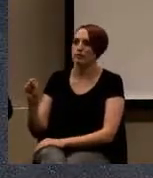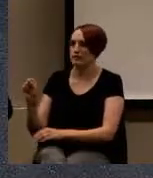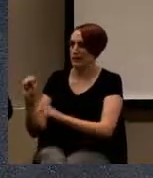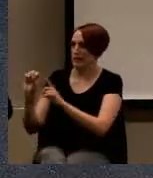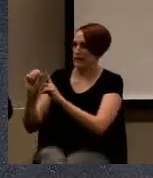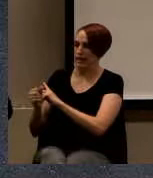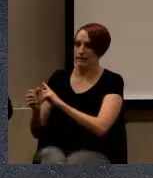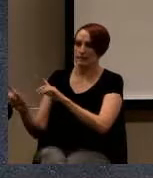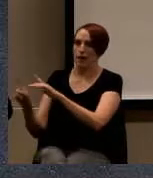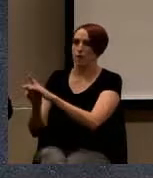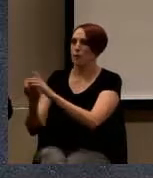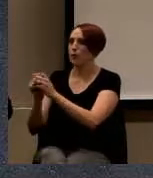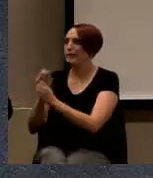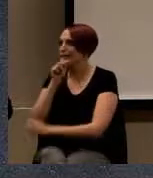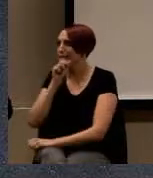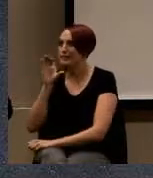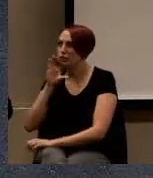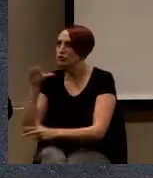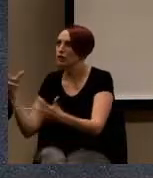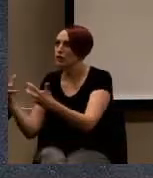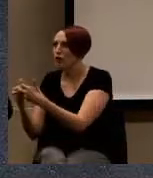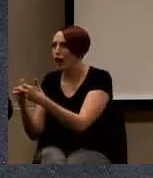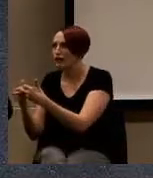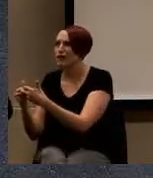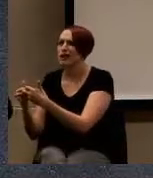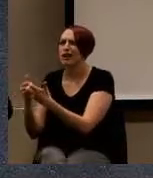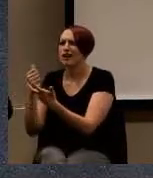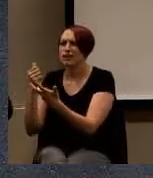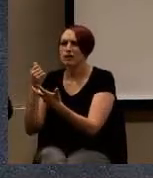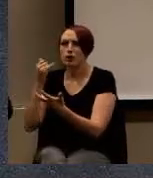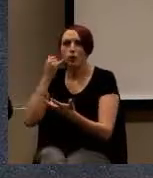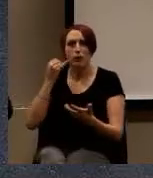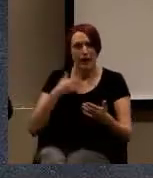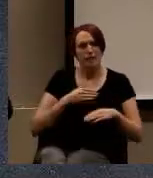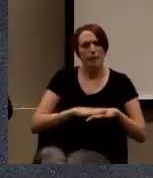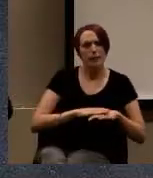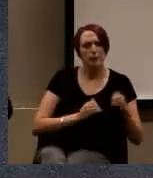Well, maybe there should be a maximum driving age. If there's a minimum driving age, there should be a maximum driving age and we just don't think